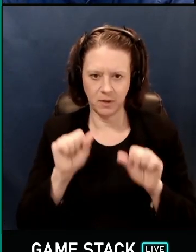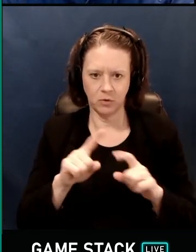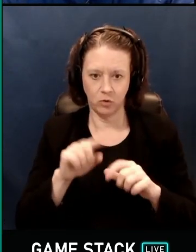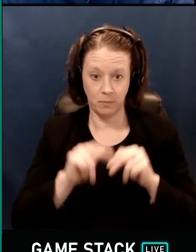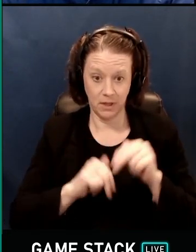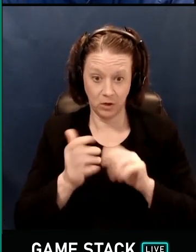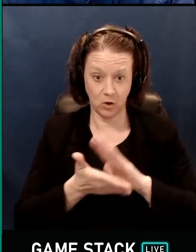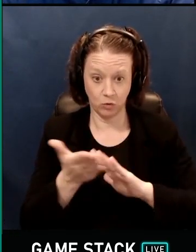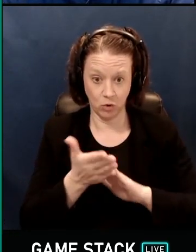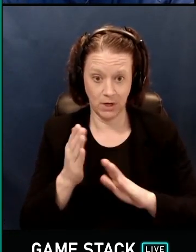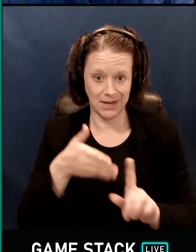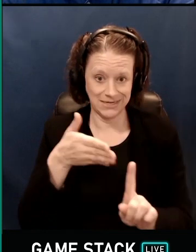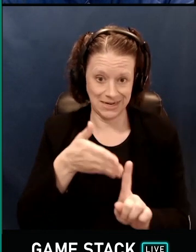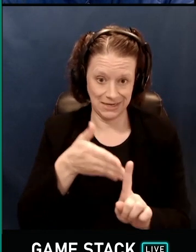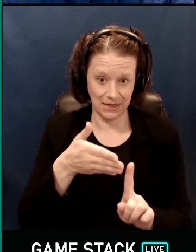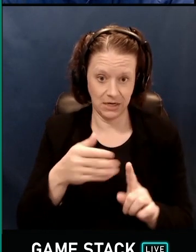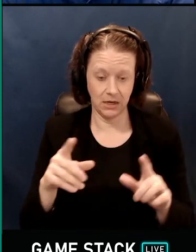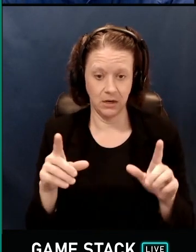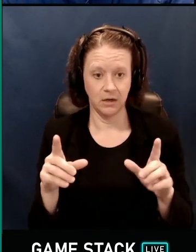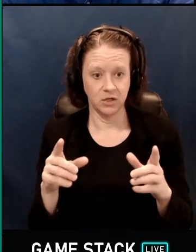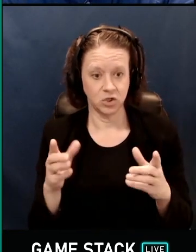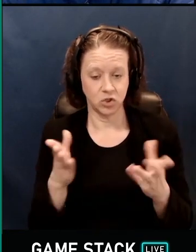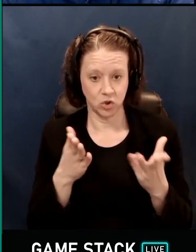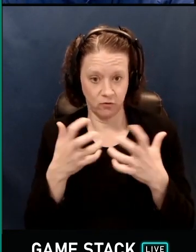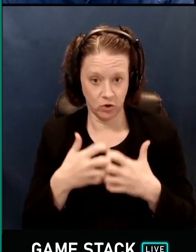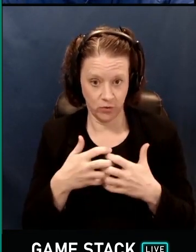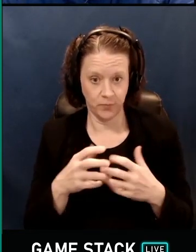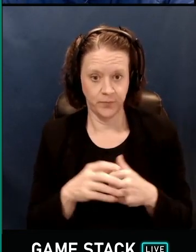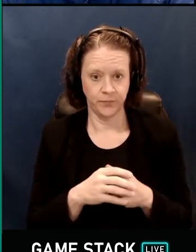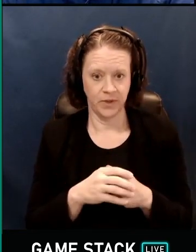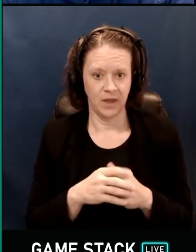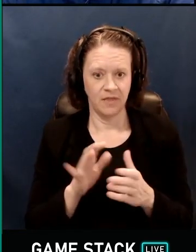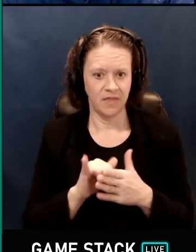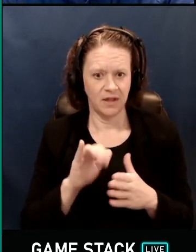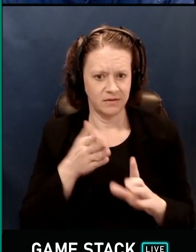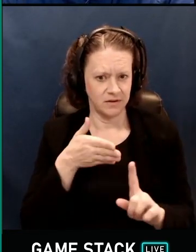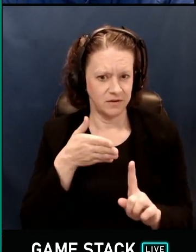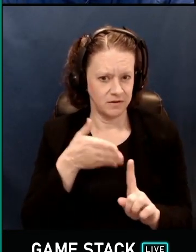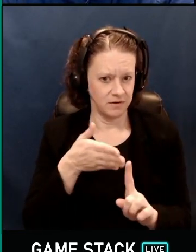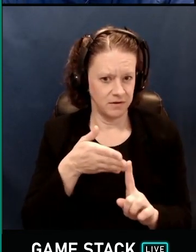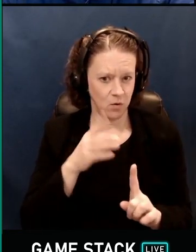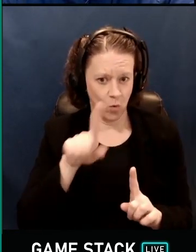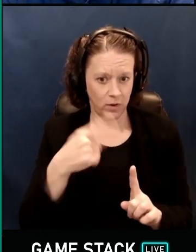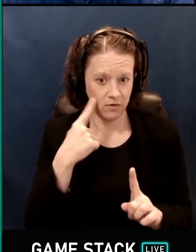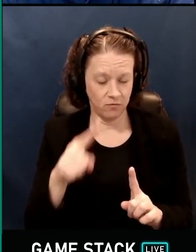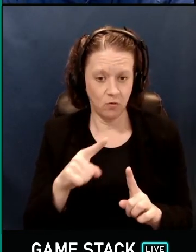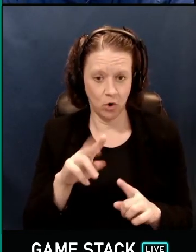It's available only for Unity version